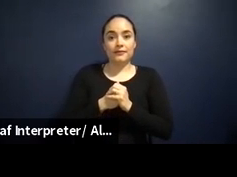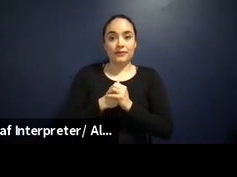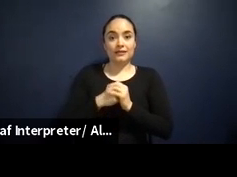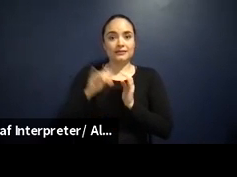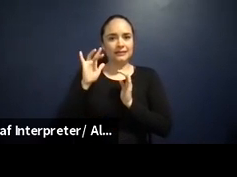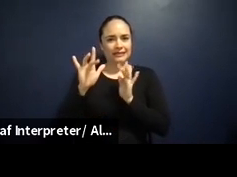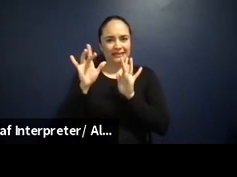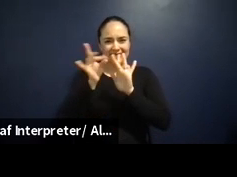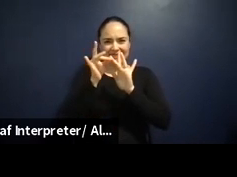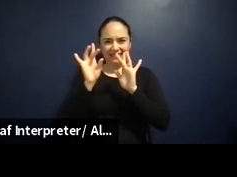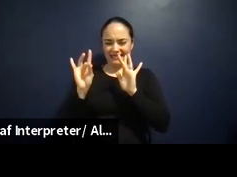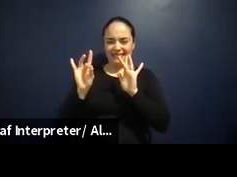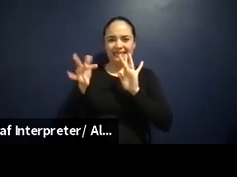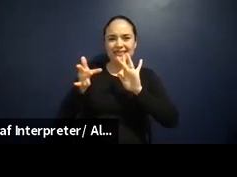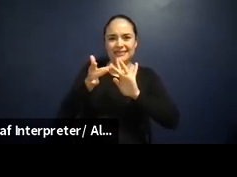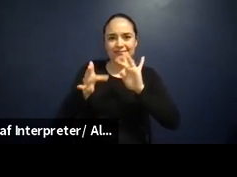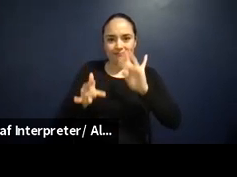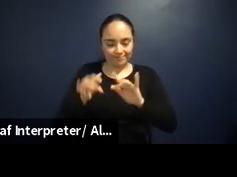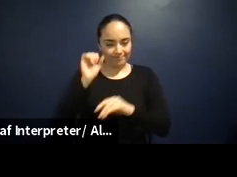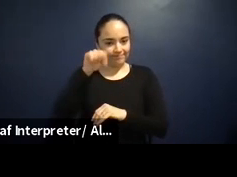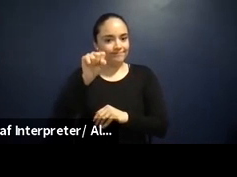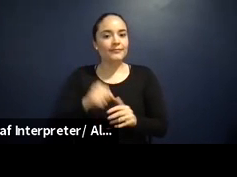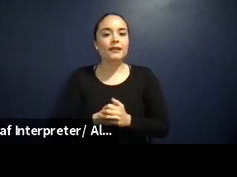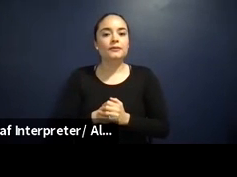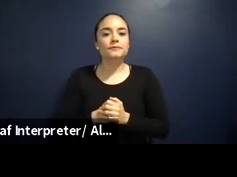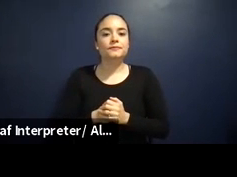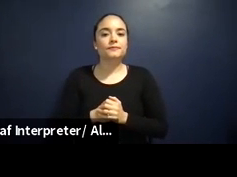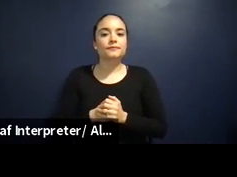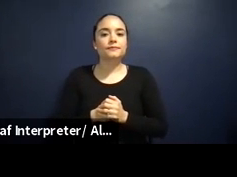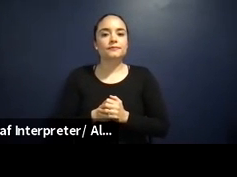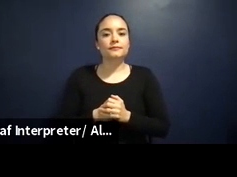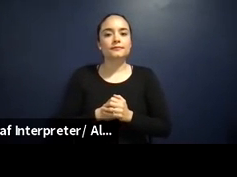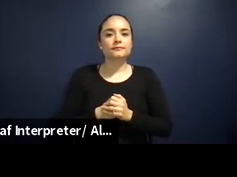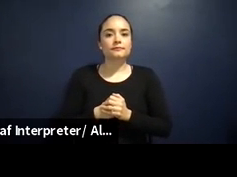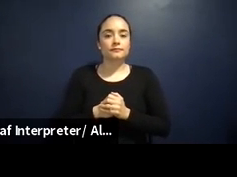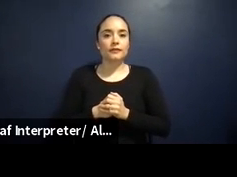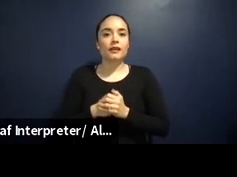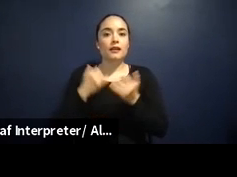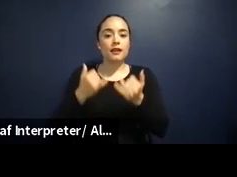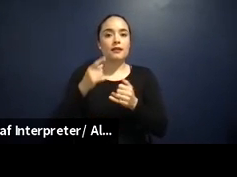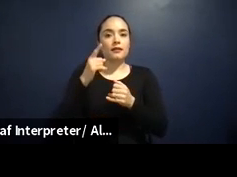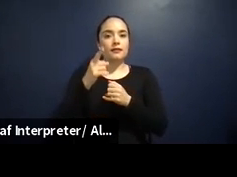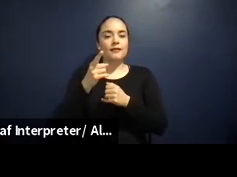So this one is my favorite, the rock that has my favorite name, and it's not in Minecraft yet but it